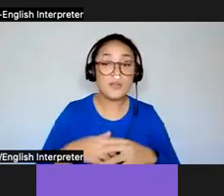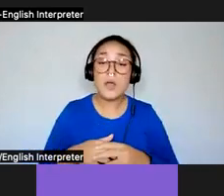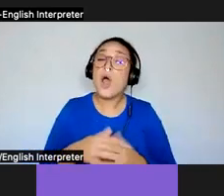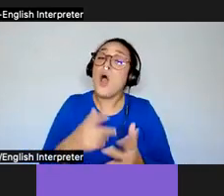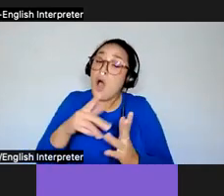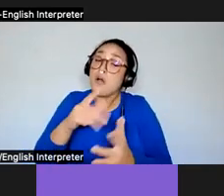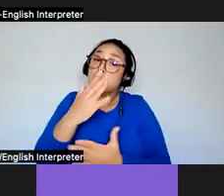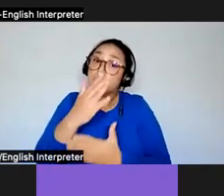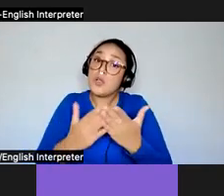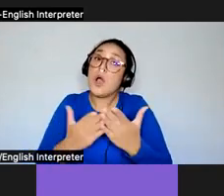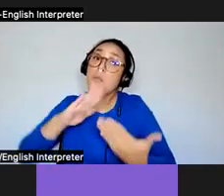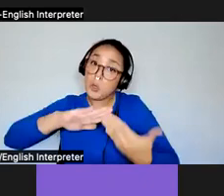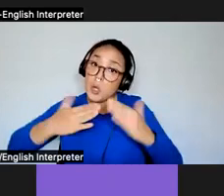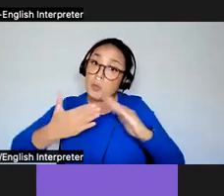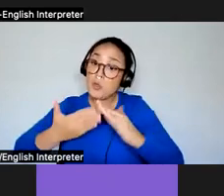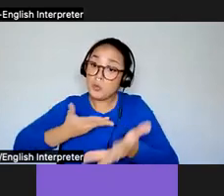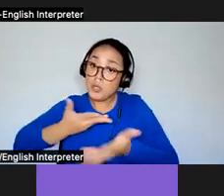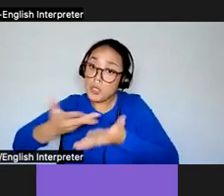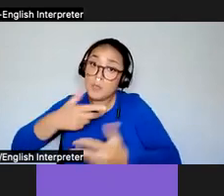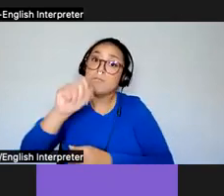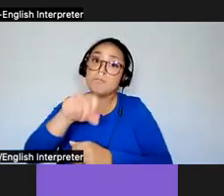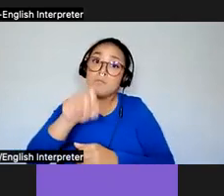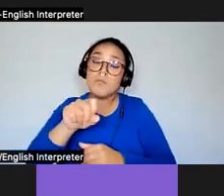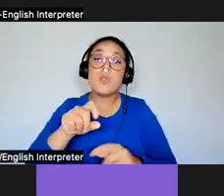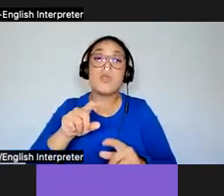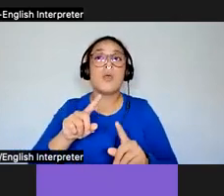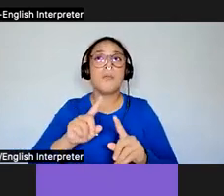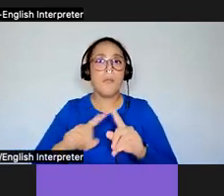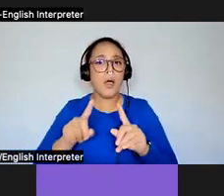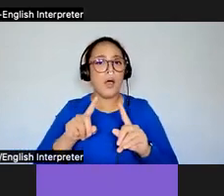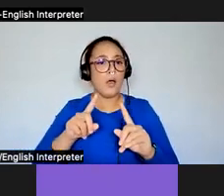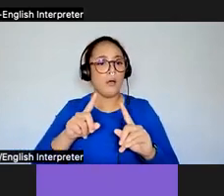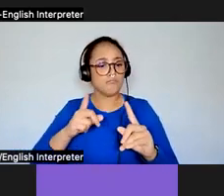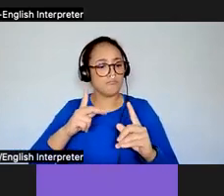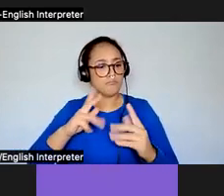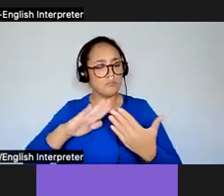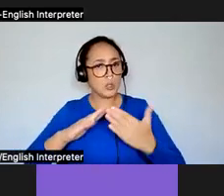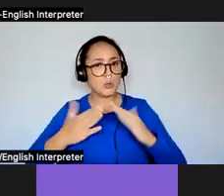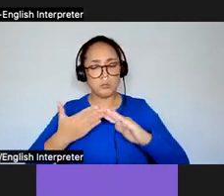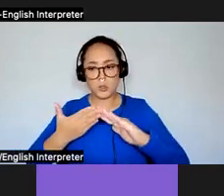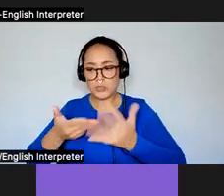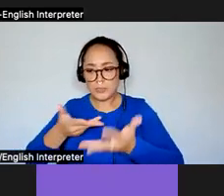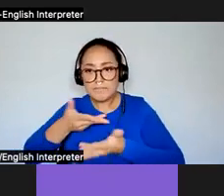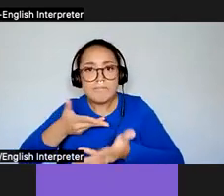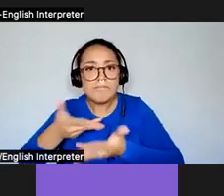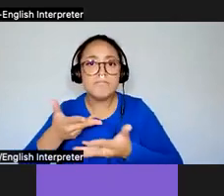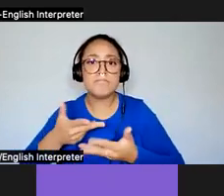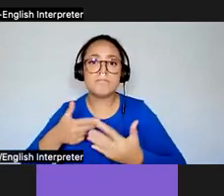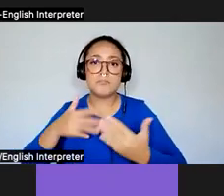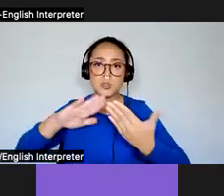But When I say community engagement and community building, you know, very much from our perspective